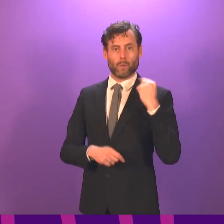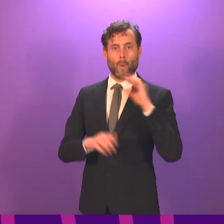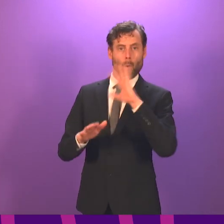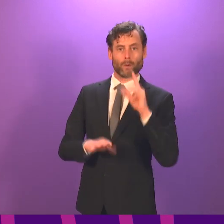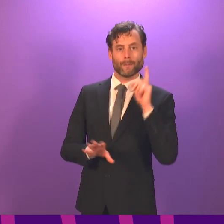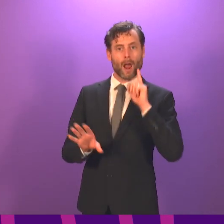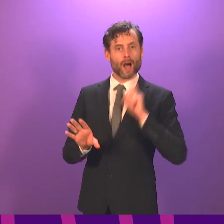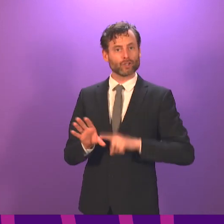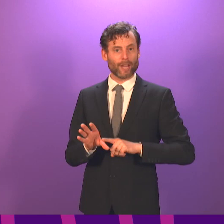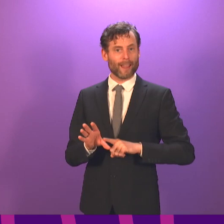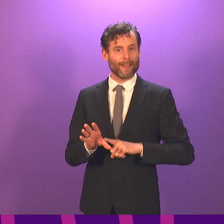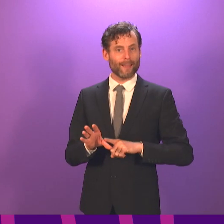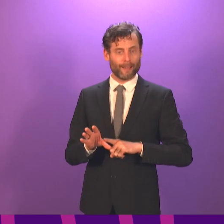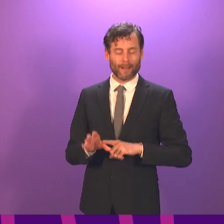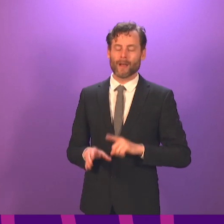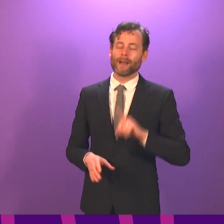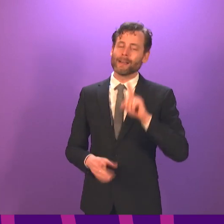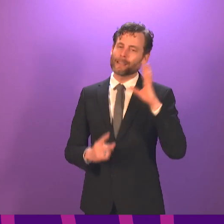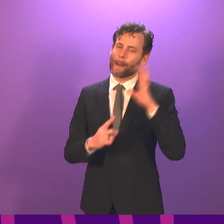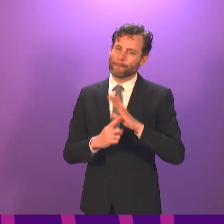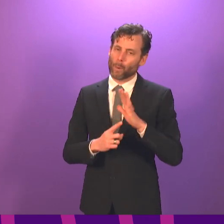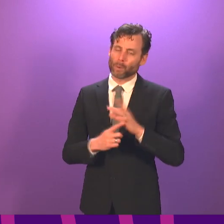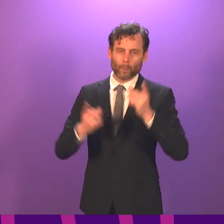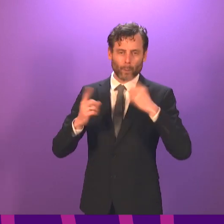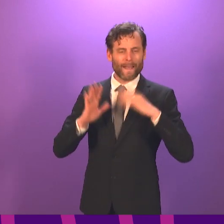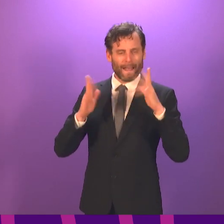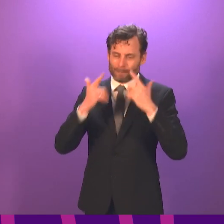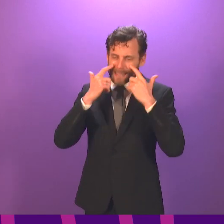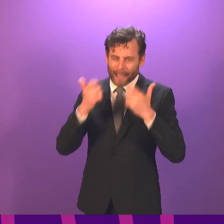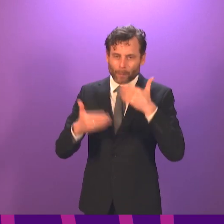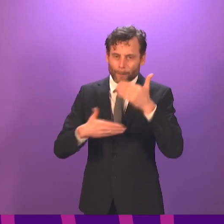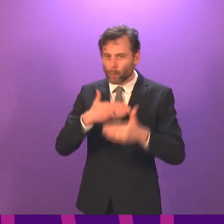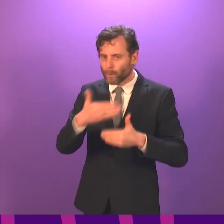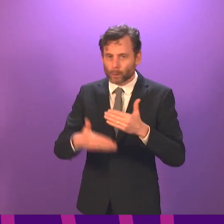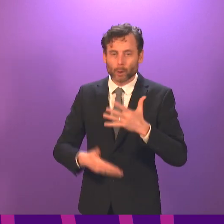That said, we know that we need to take care to avoid sending progress into reverse: 657